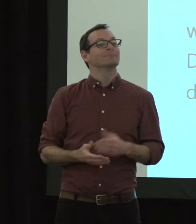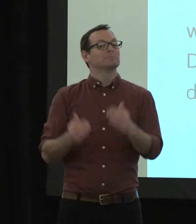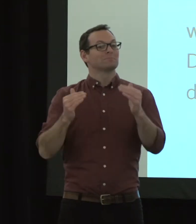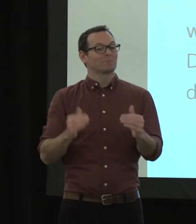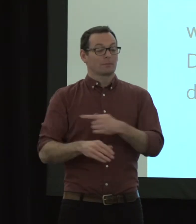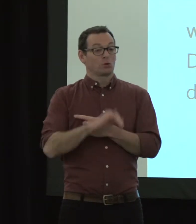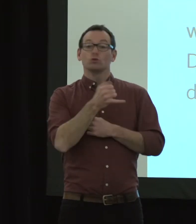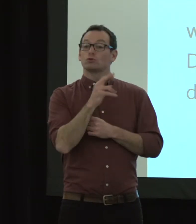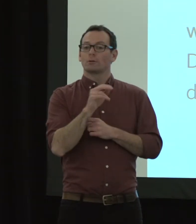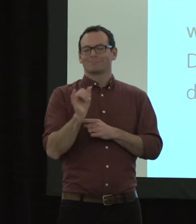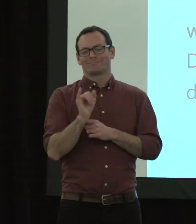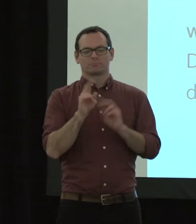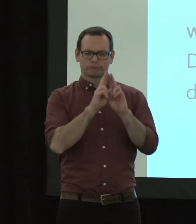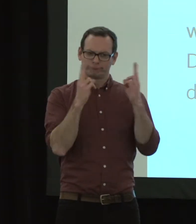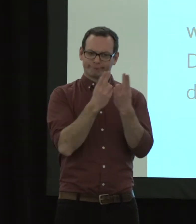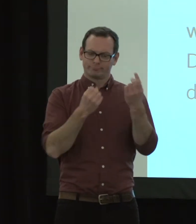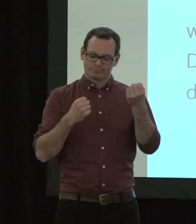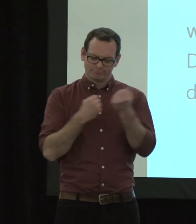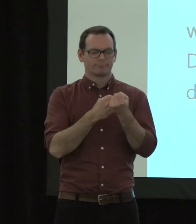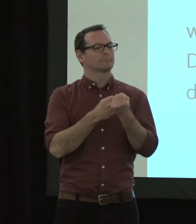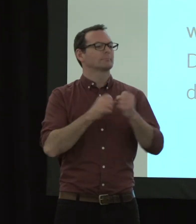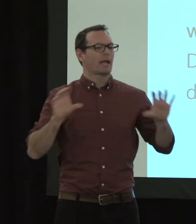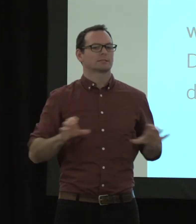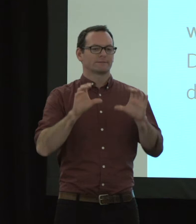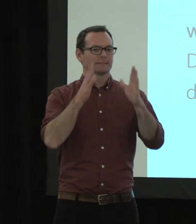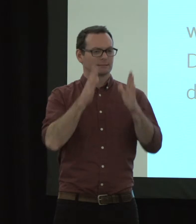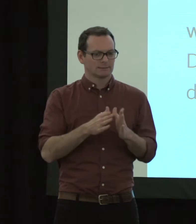activist. He's been active in the disability rights caucuses within ops